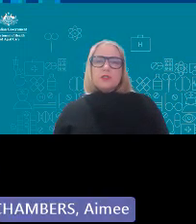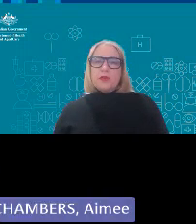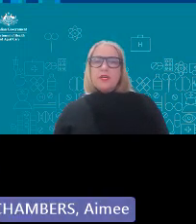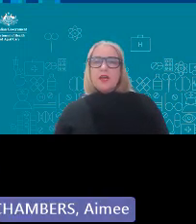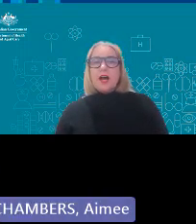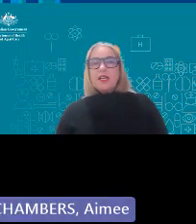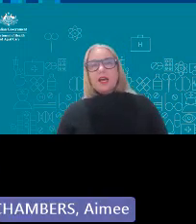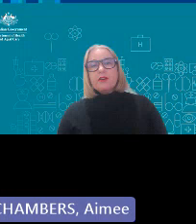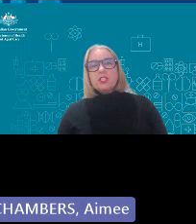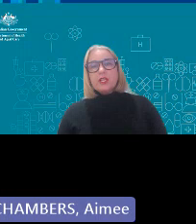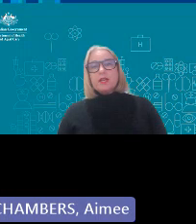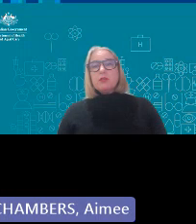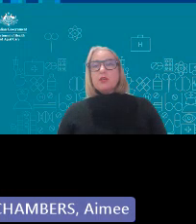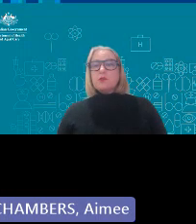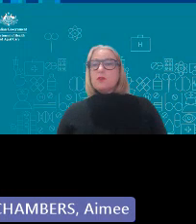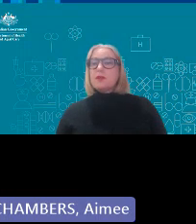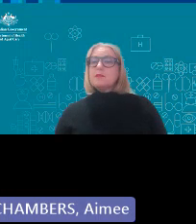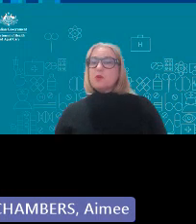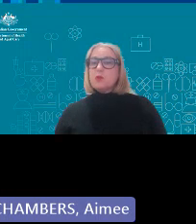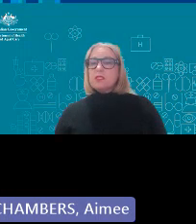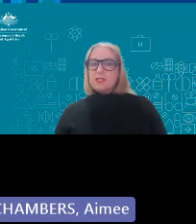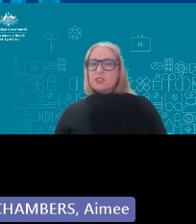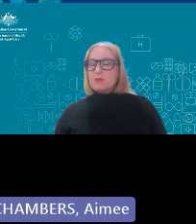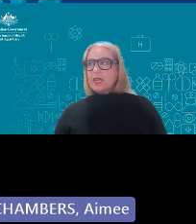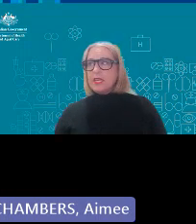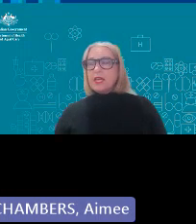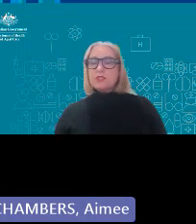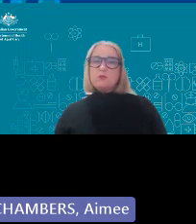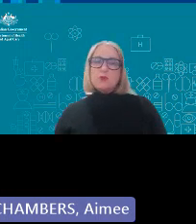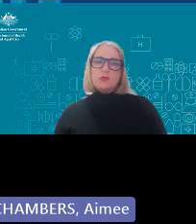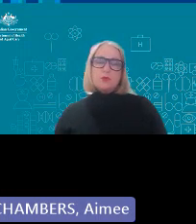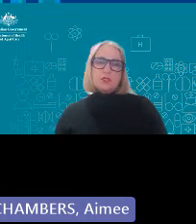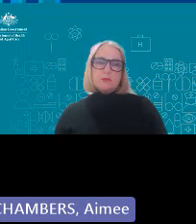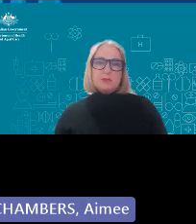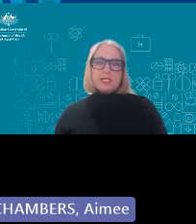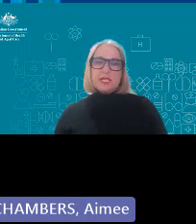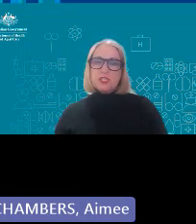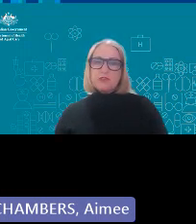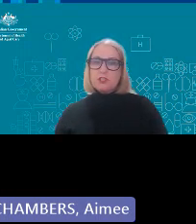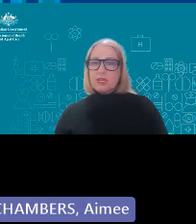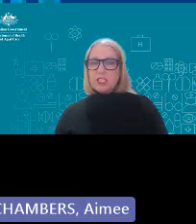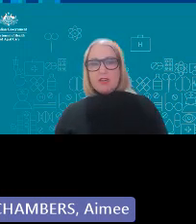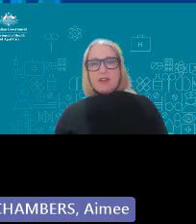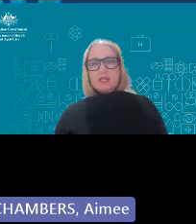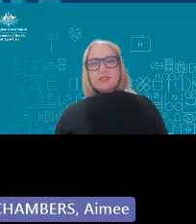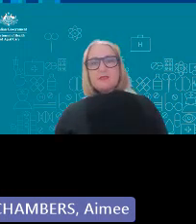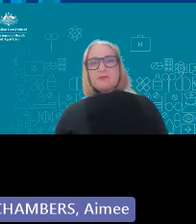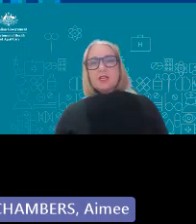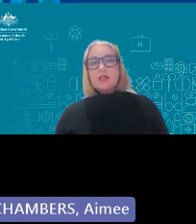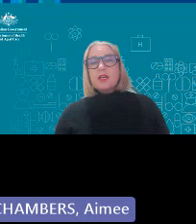So I'd encourage you to keep learning more about supported decision making as we move towards implementation of the new Aged Care Act.